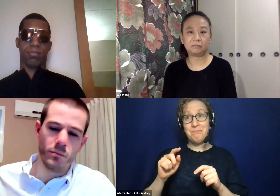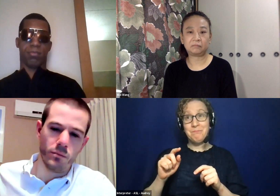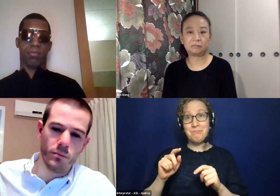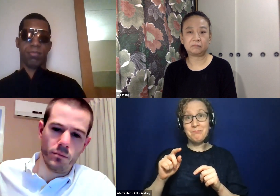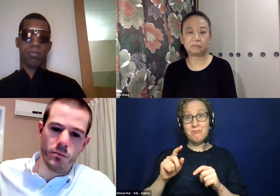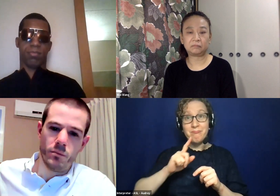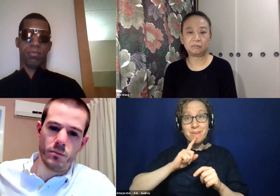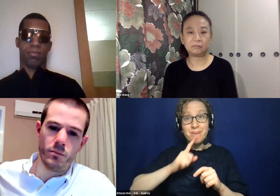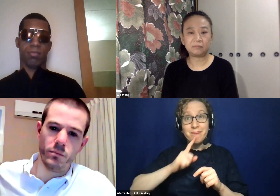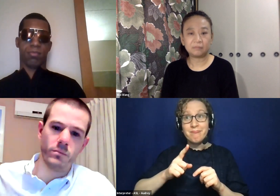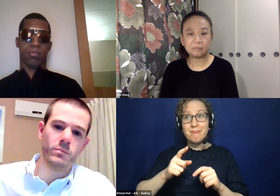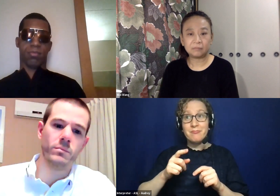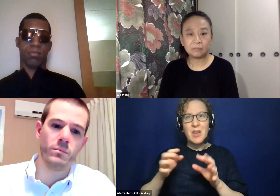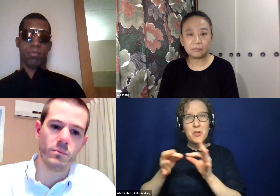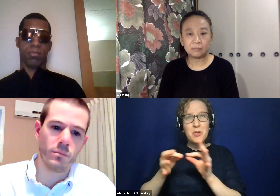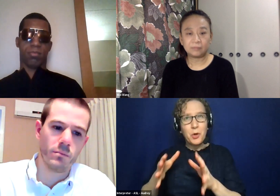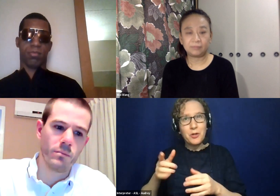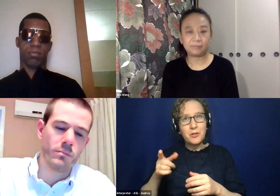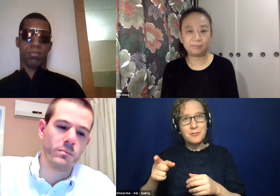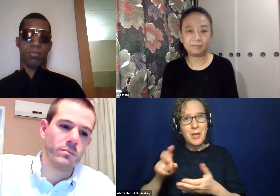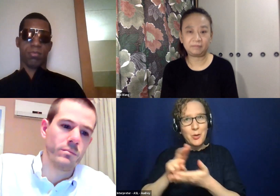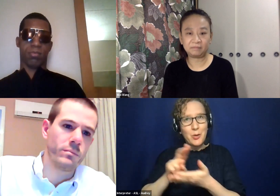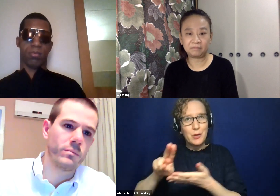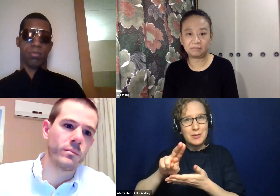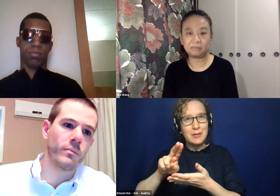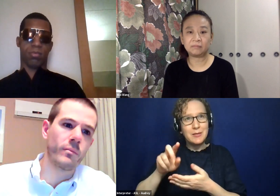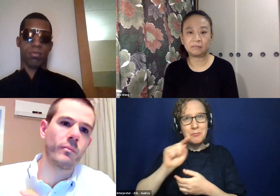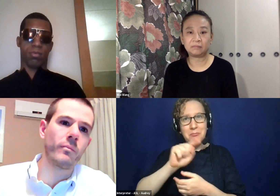when you have interpreters at universities in the United States, but if you're at a